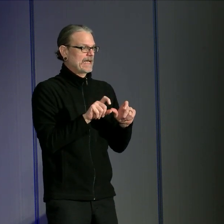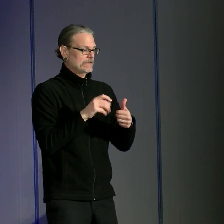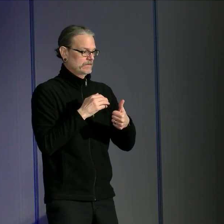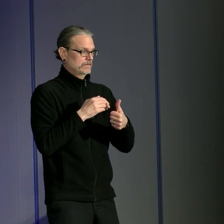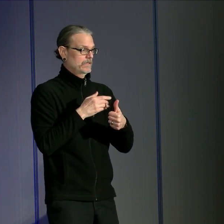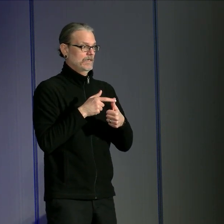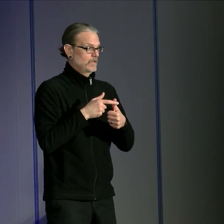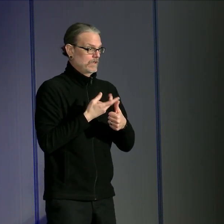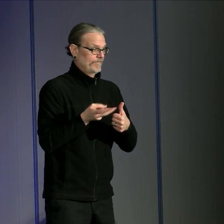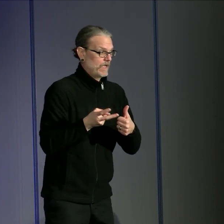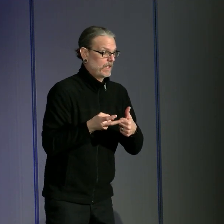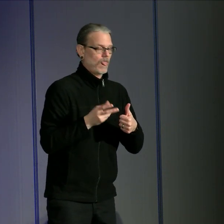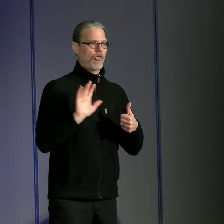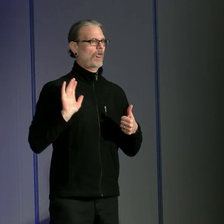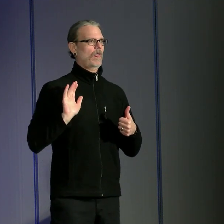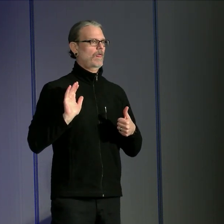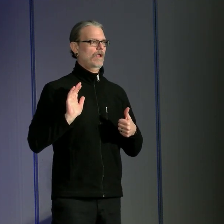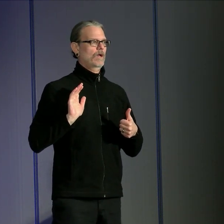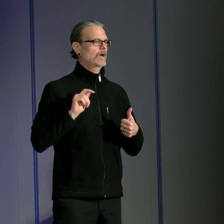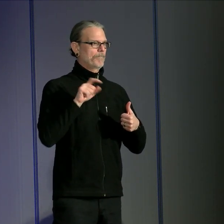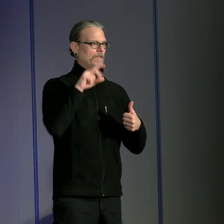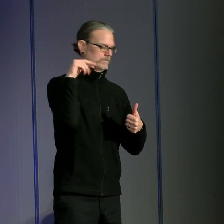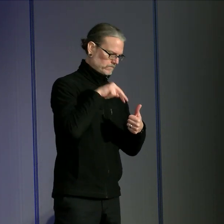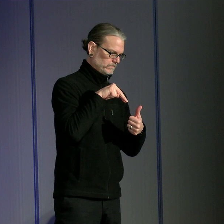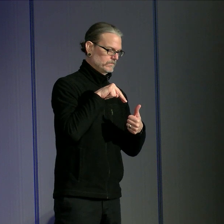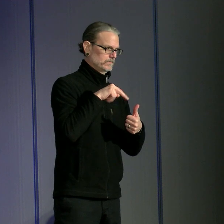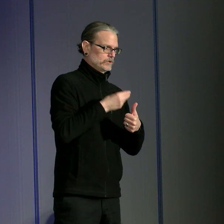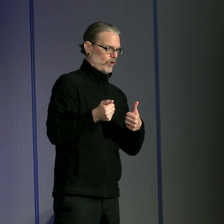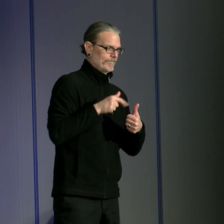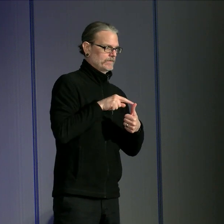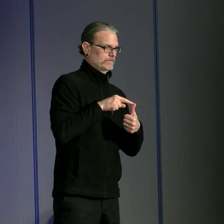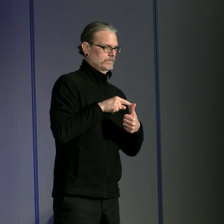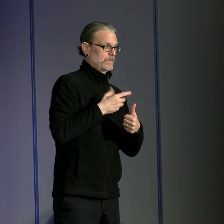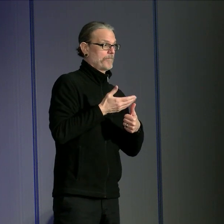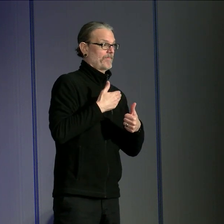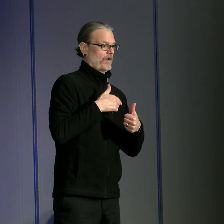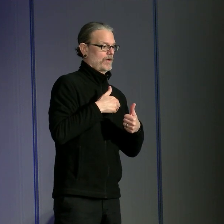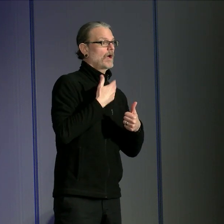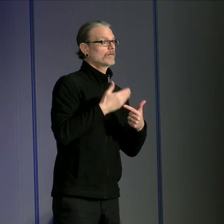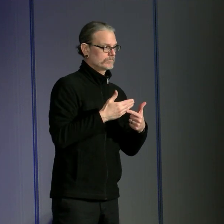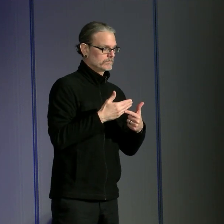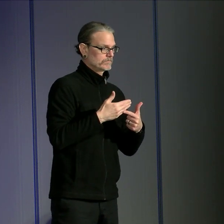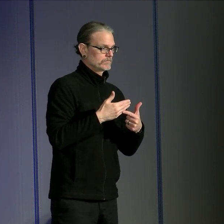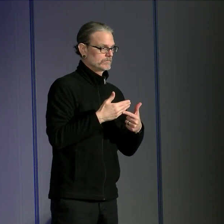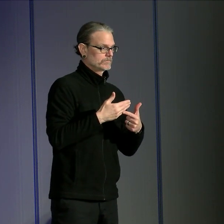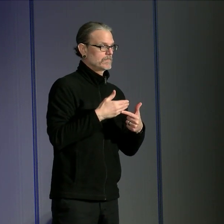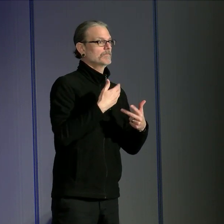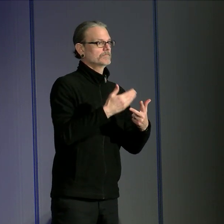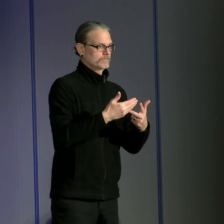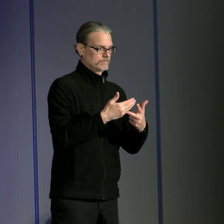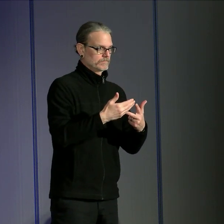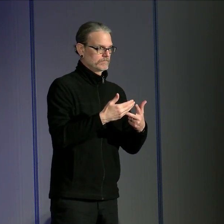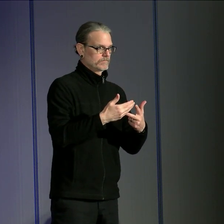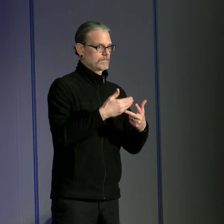your code. If they're successful, maybe you give them two more next release and so on and so on,